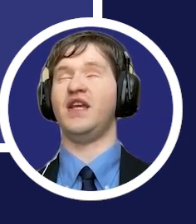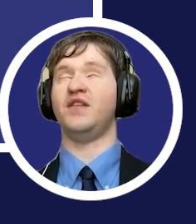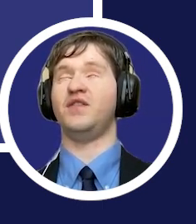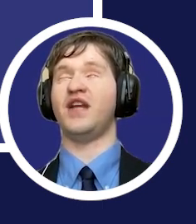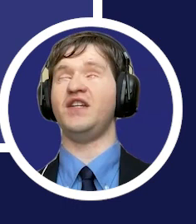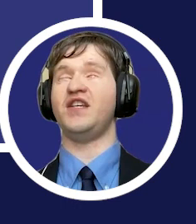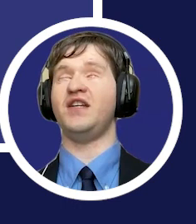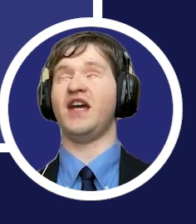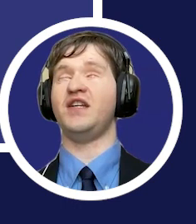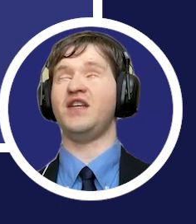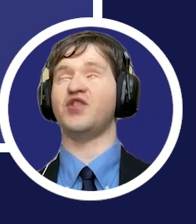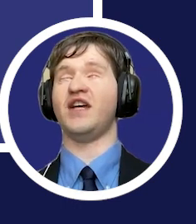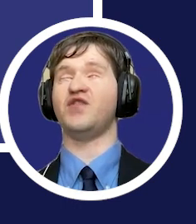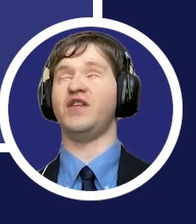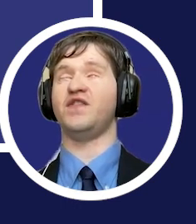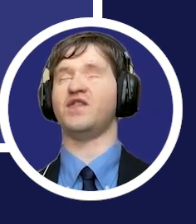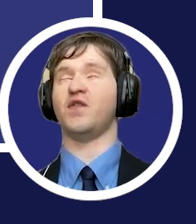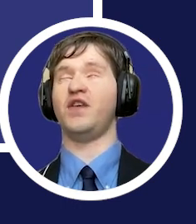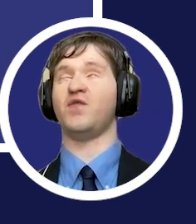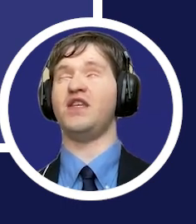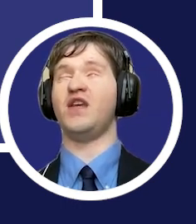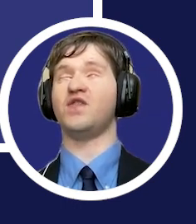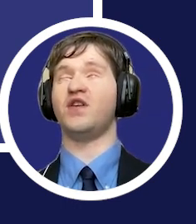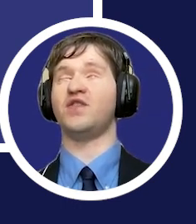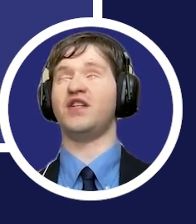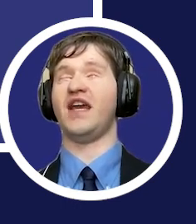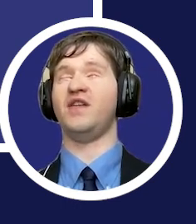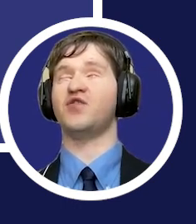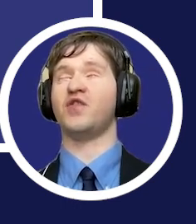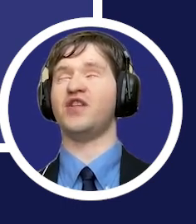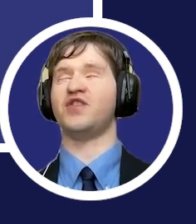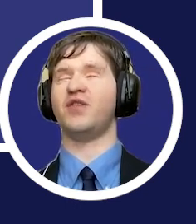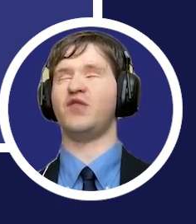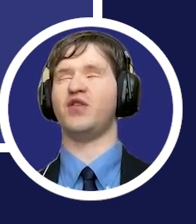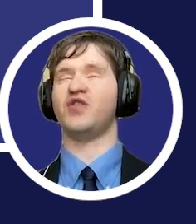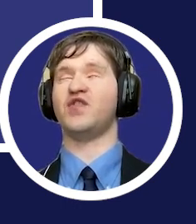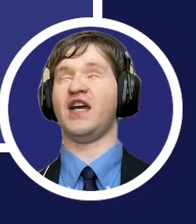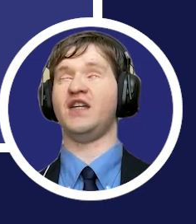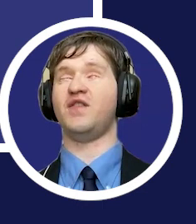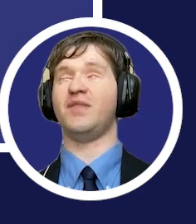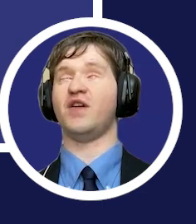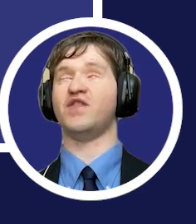In 1990, July 26, 33 years ago today, George H. W. Bush signed the Americans